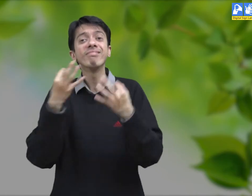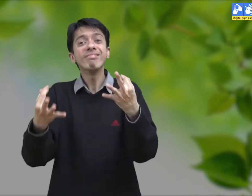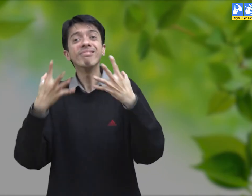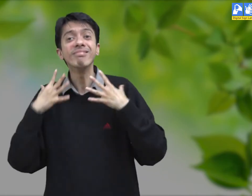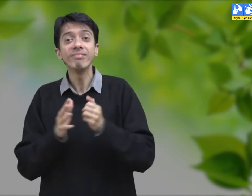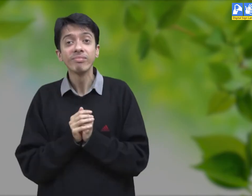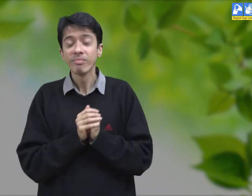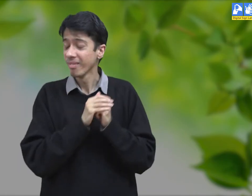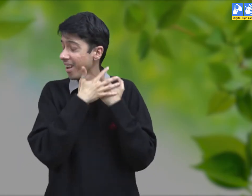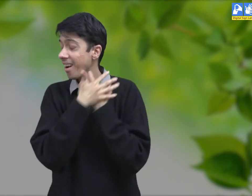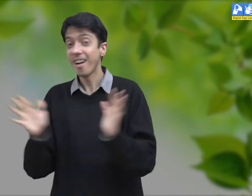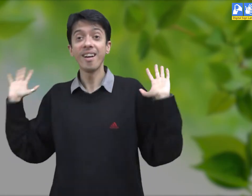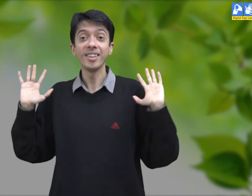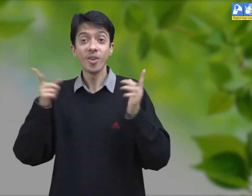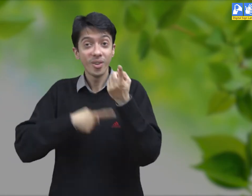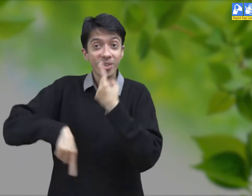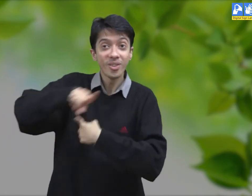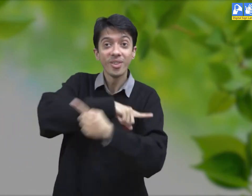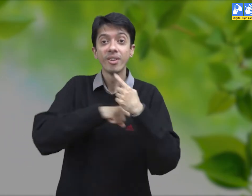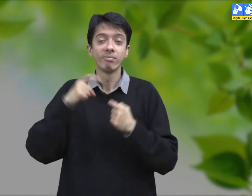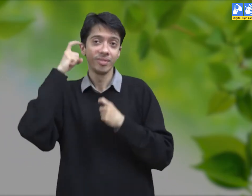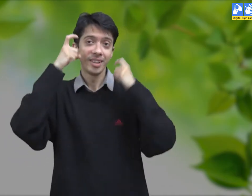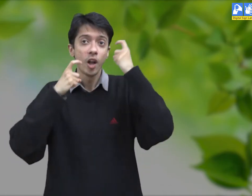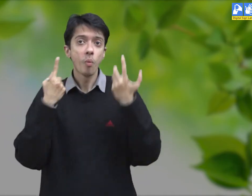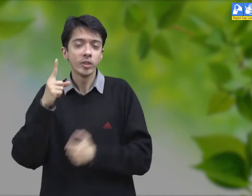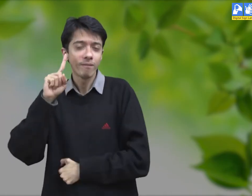We can make various craft items applying different ideas.